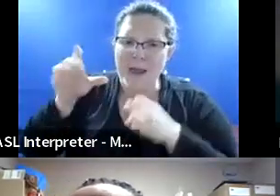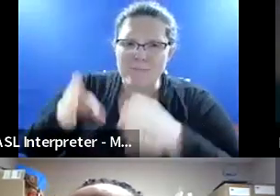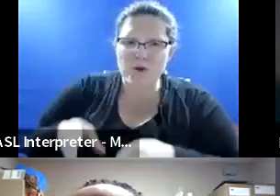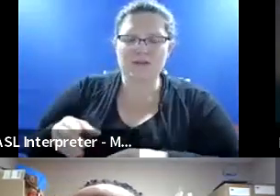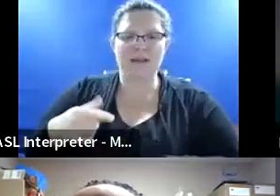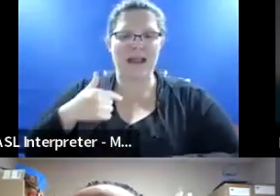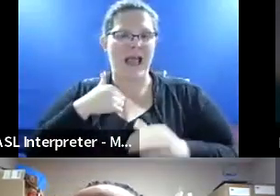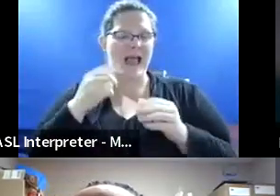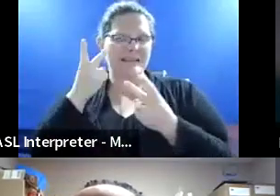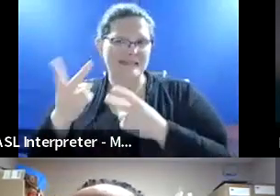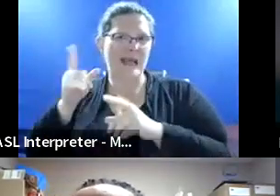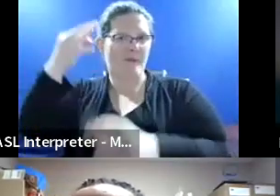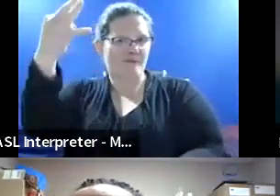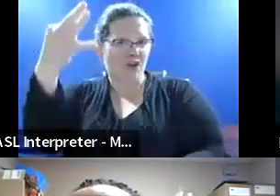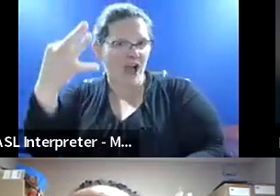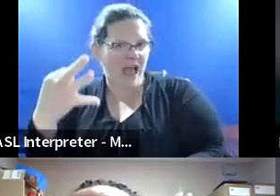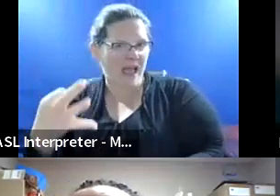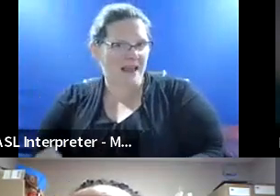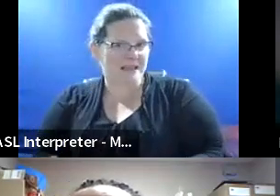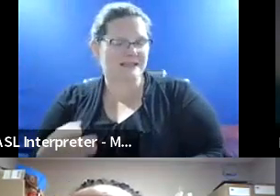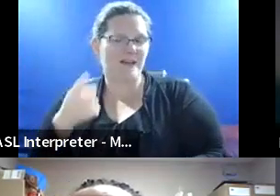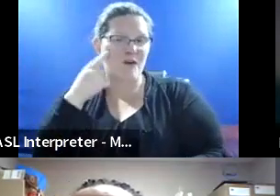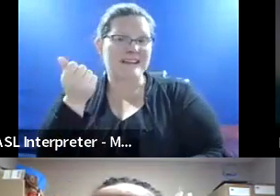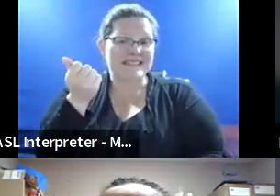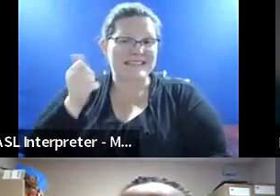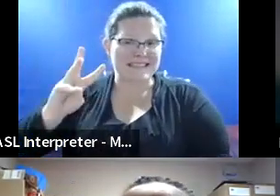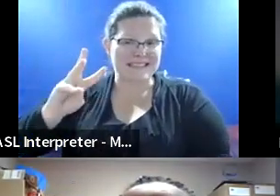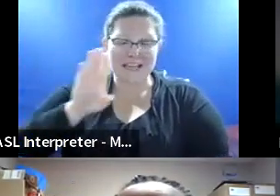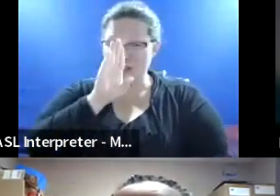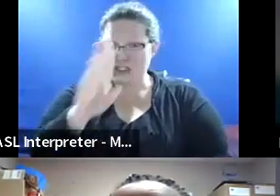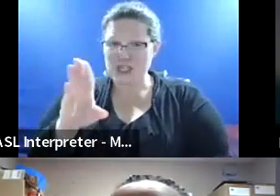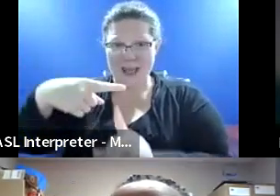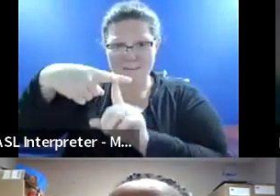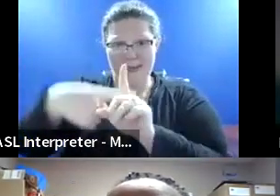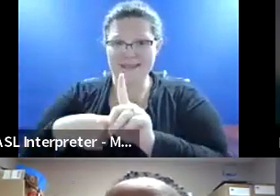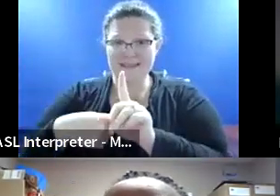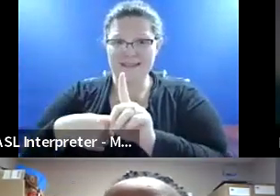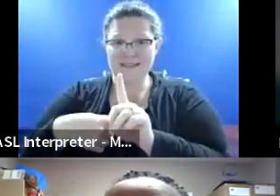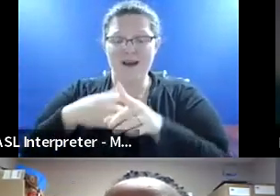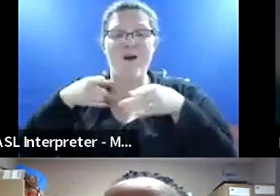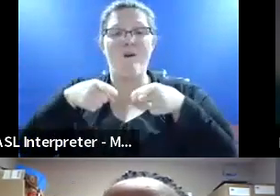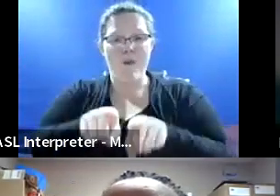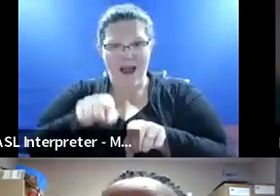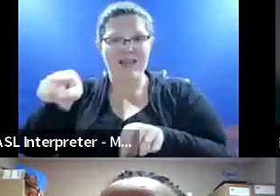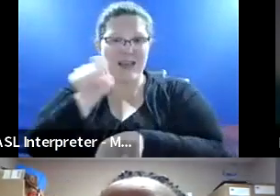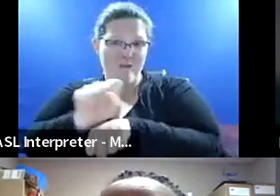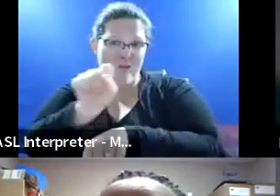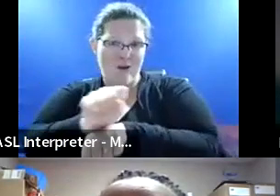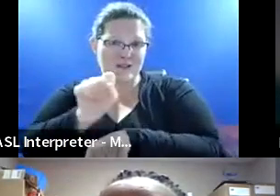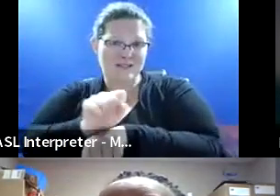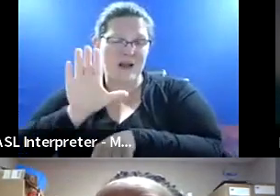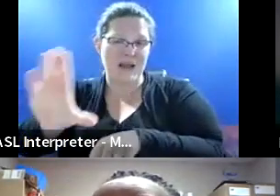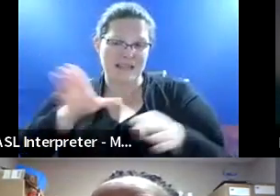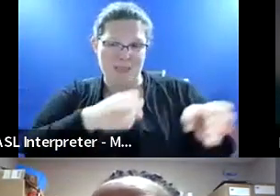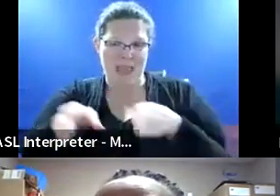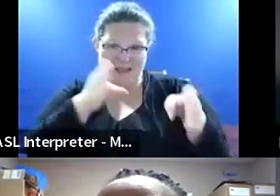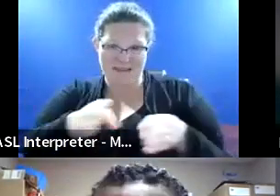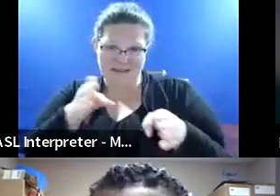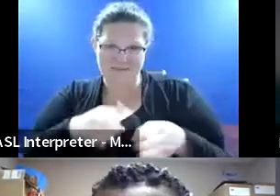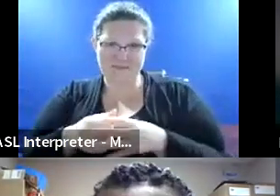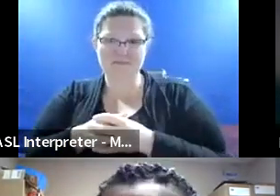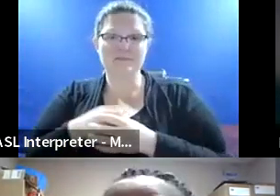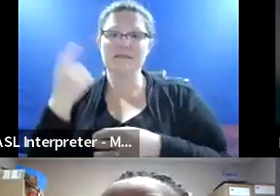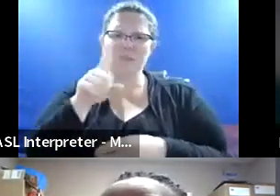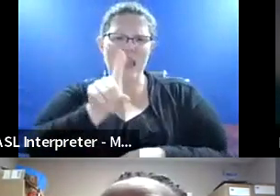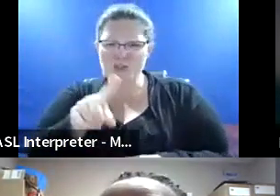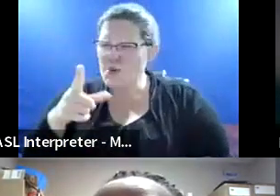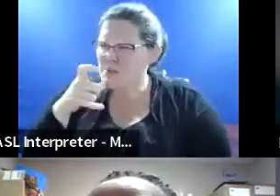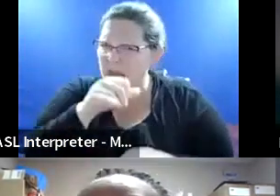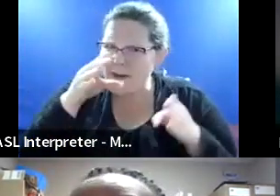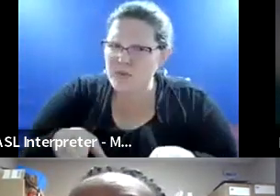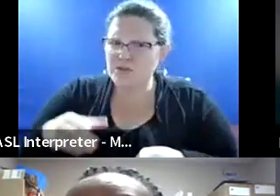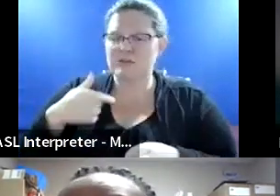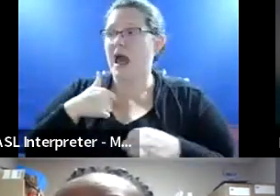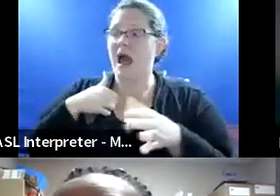SO I WENT IN WITH THE PREMISE OF ONLY HELPING HIM ALONE WITH HIS INDIVIDUALIZED REENTRY PLAN BUT AS YOU CAN IMAGINE, PRISON AND JAILS WORD SPREADS FASTER THAN THE INTERNET DOES.